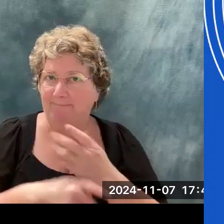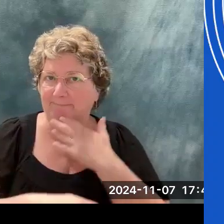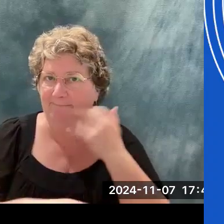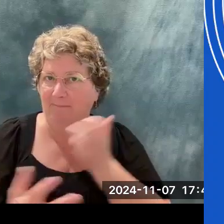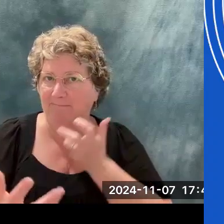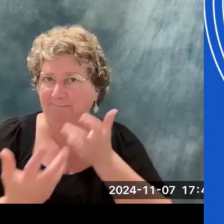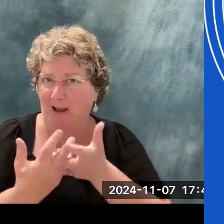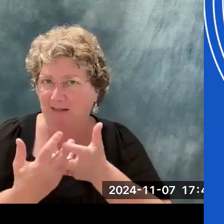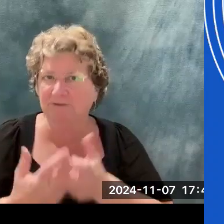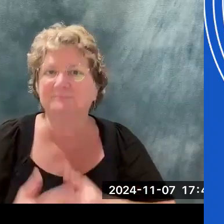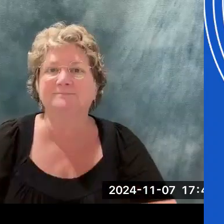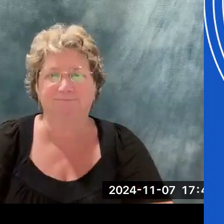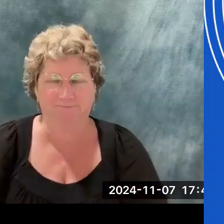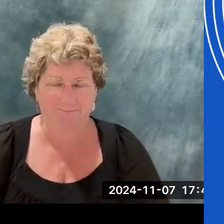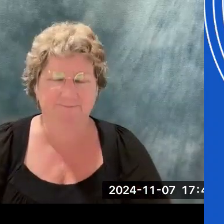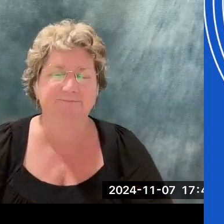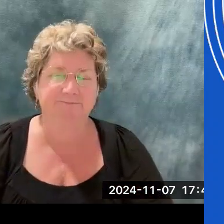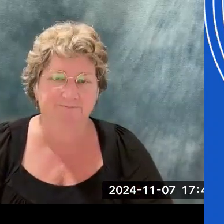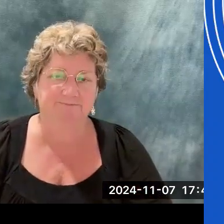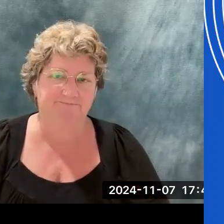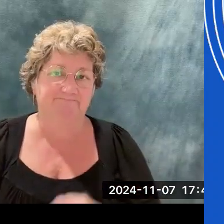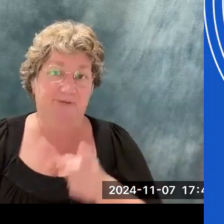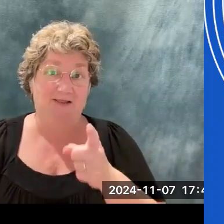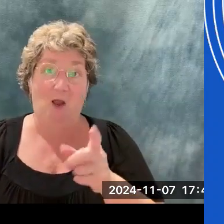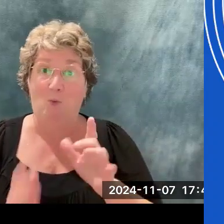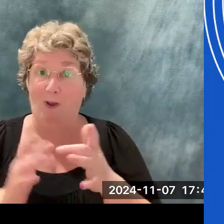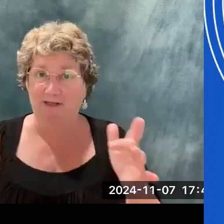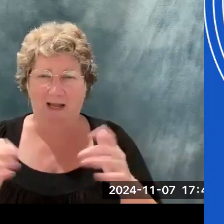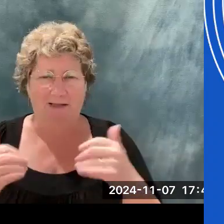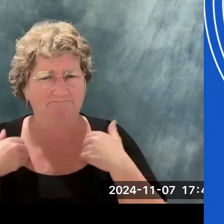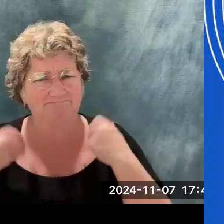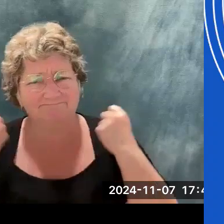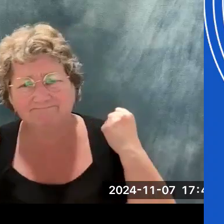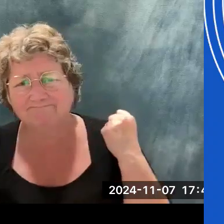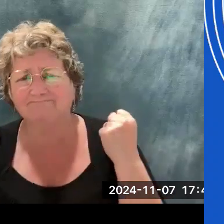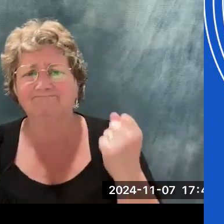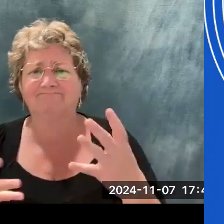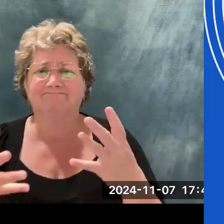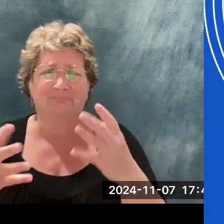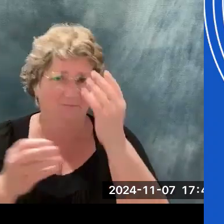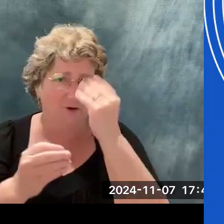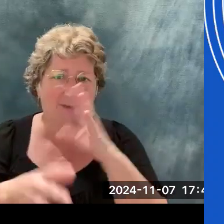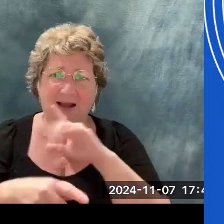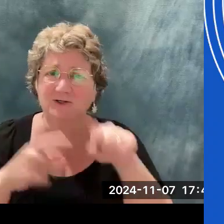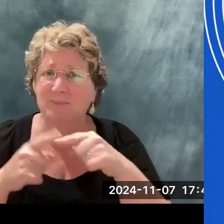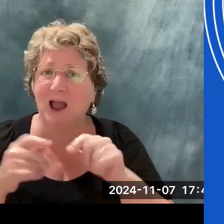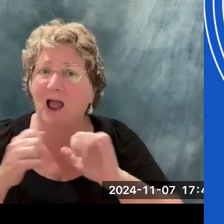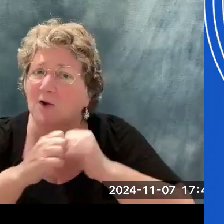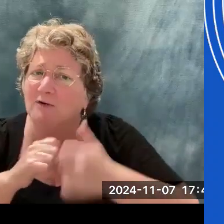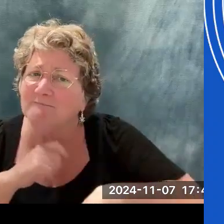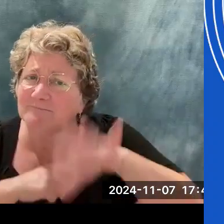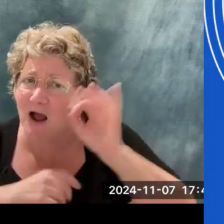The website has a ton of information about finding supports, about what to understand about them.